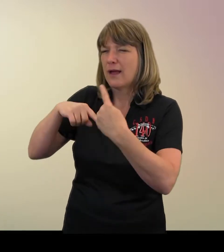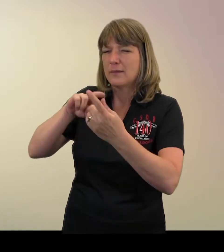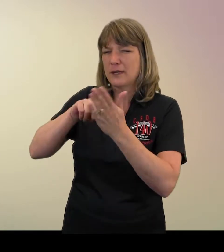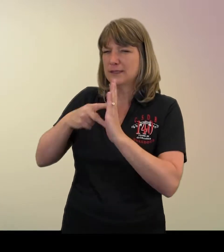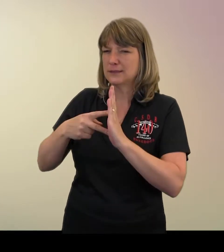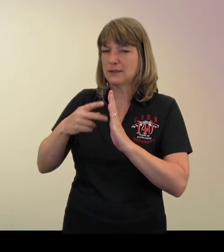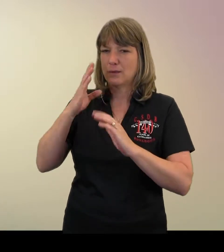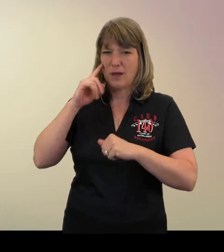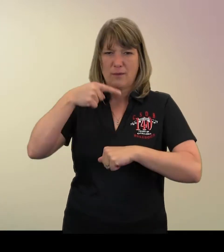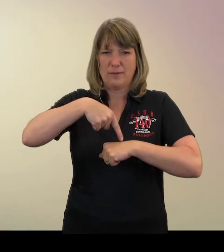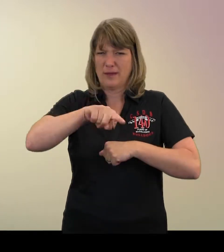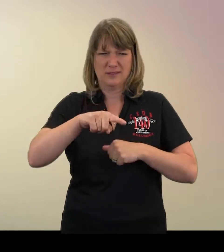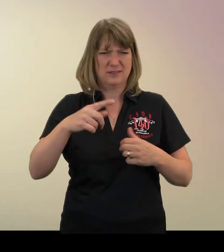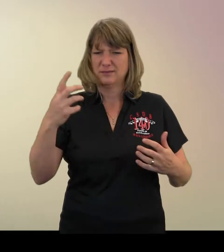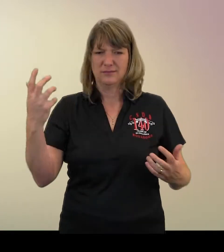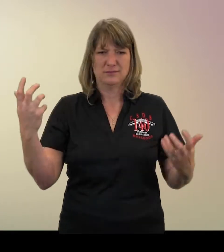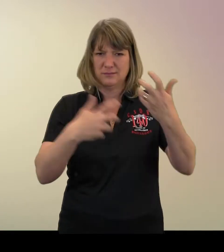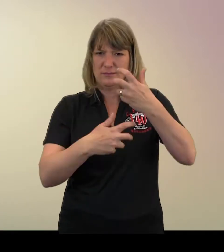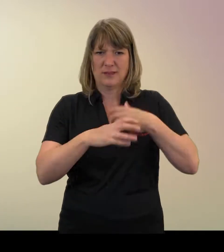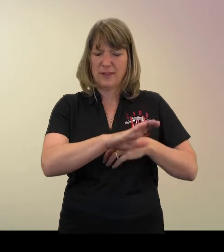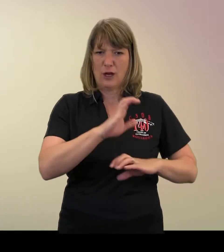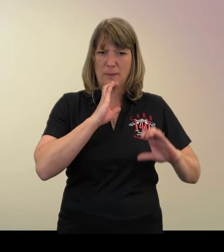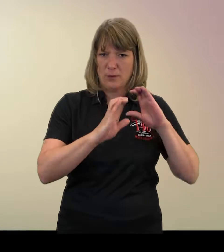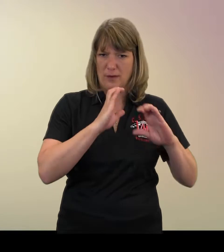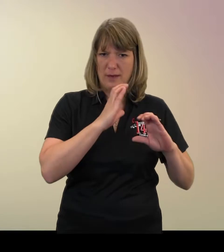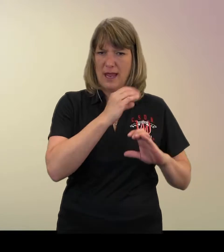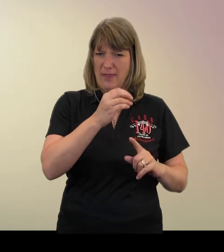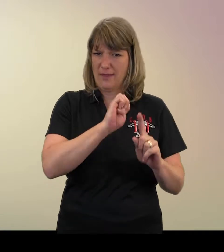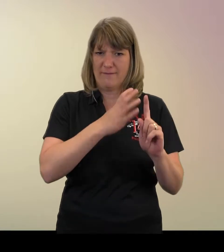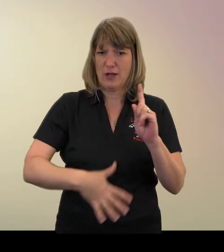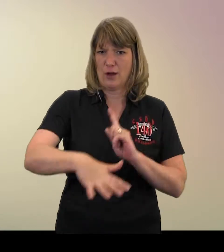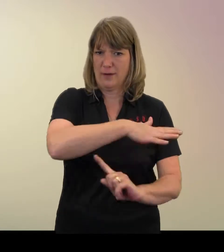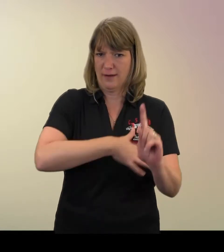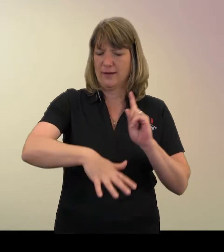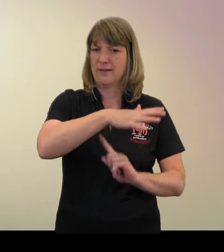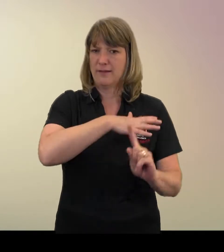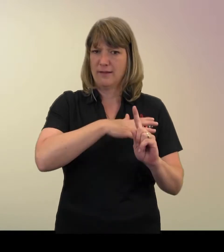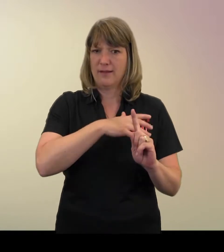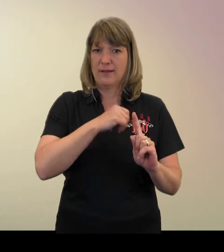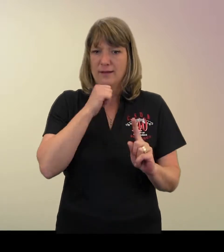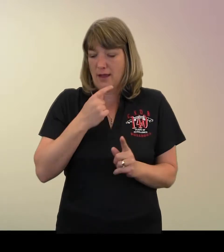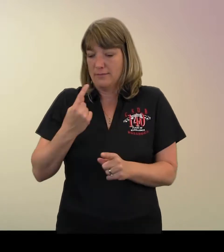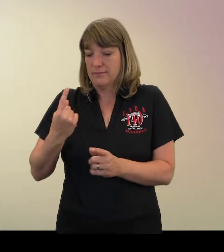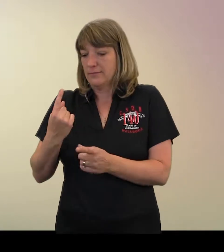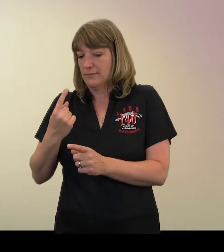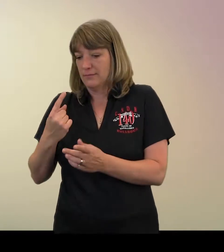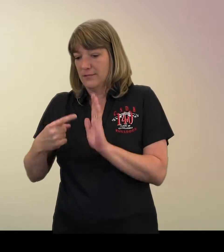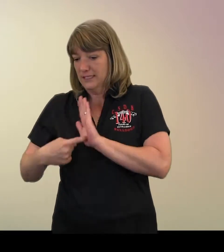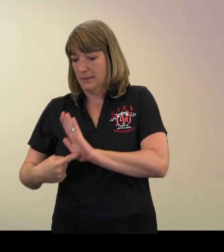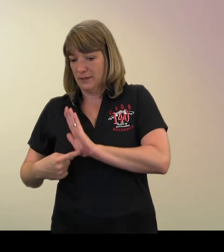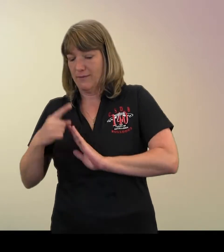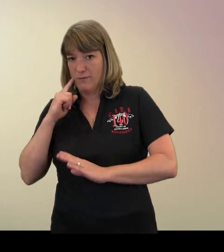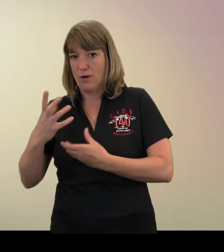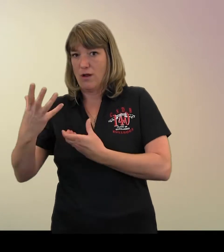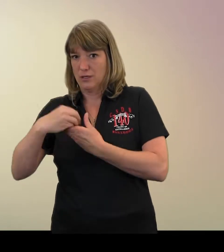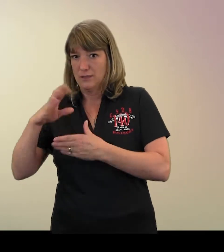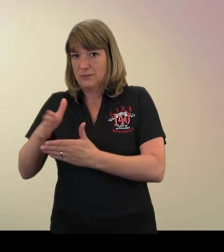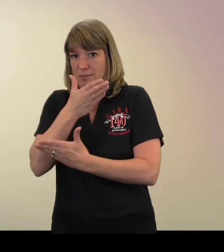that might reflect a mismatch between the child's communication and the environment, rather than a symptom of an autism spectrum disorder.